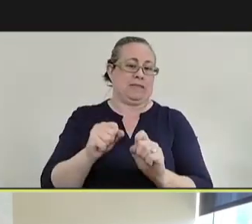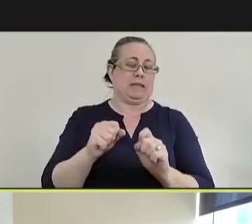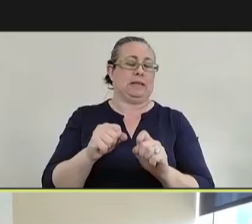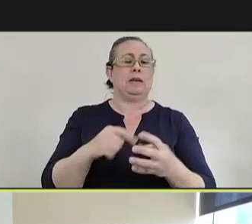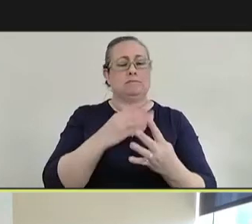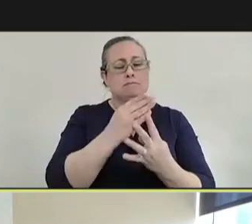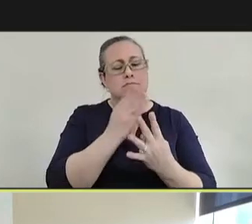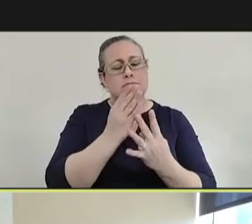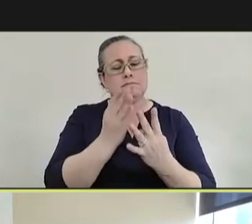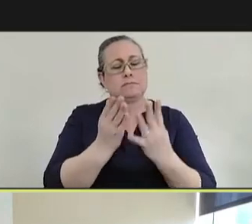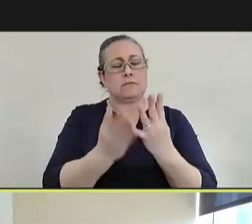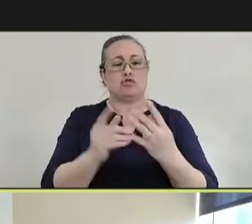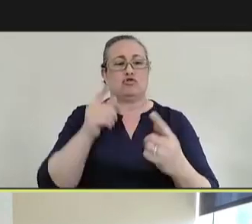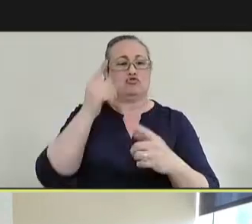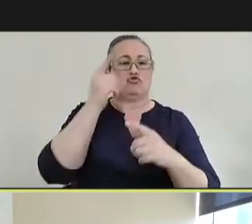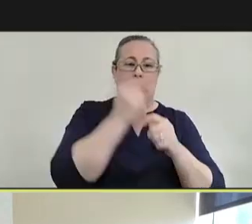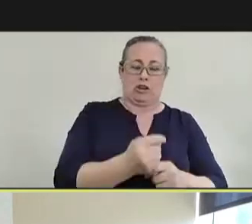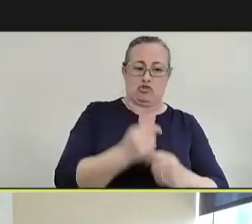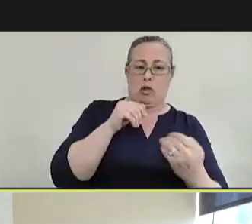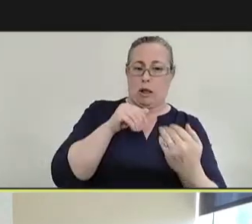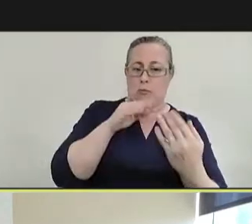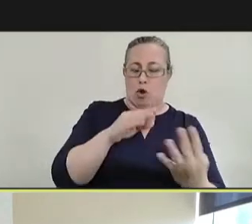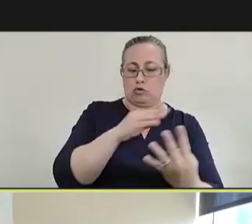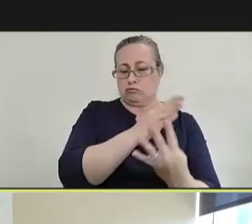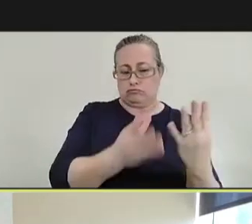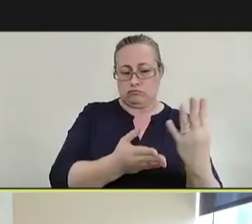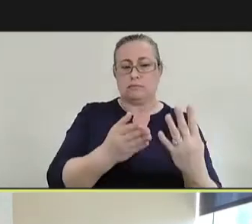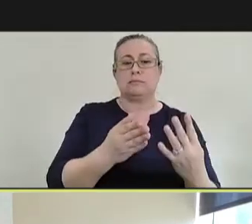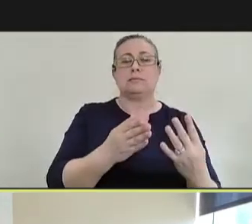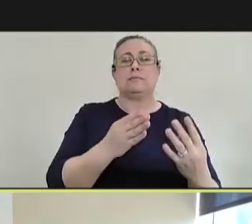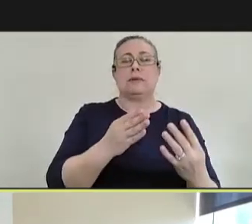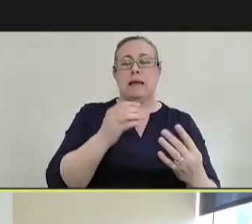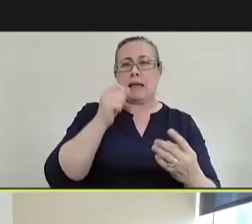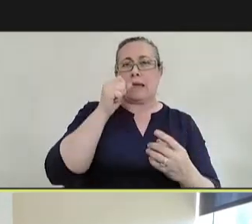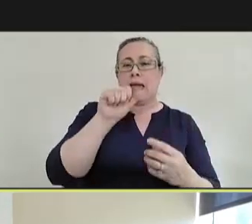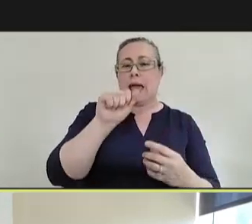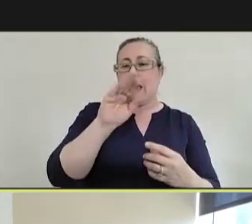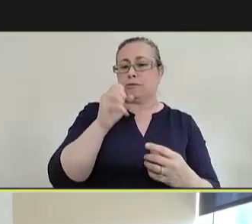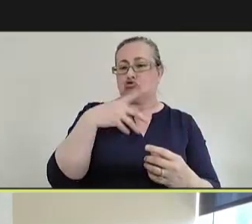the traditional approach has always been about abstracting concepts from the data